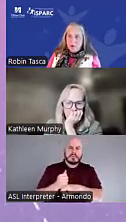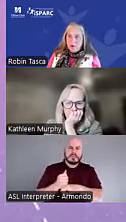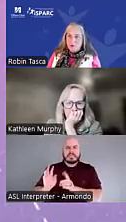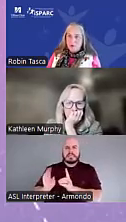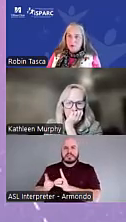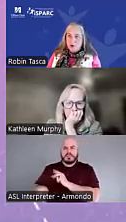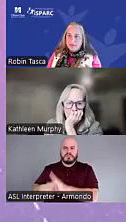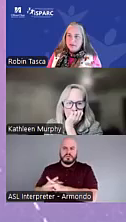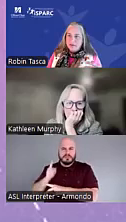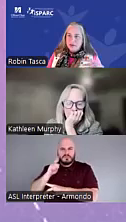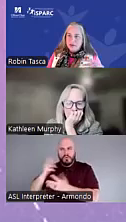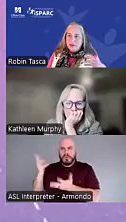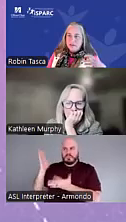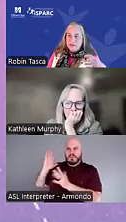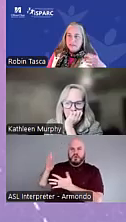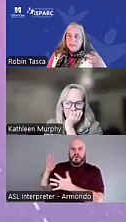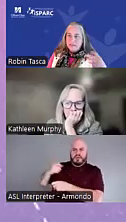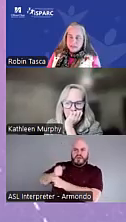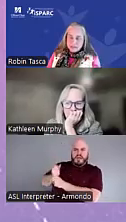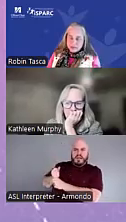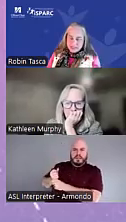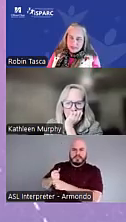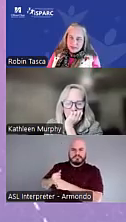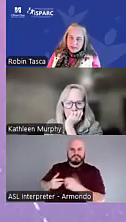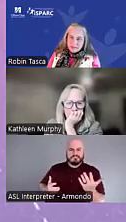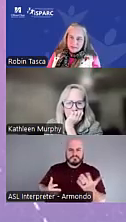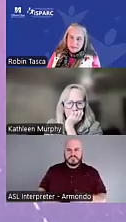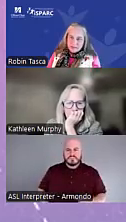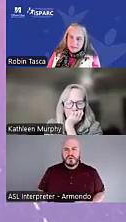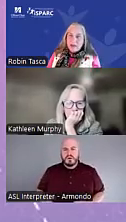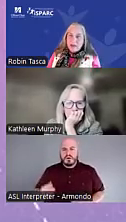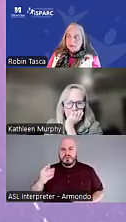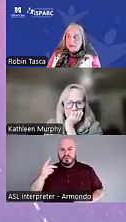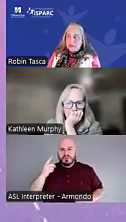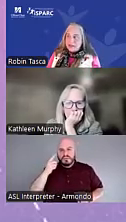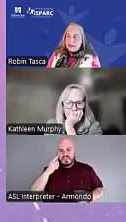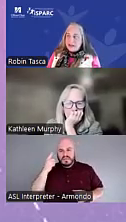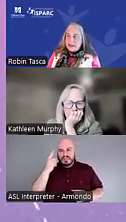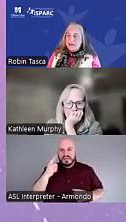So think of it as many images put together, for lack of a better description.